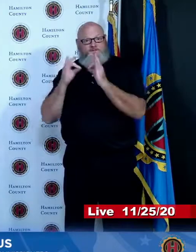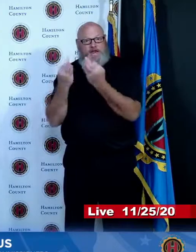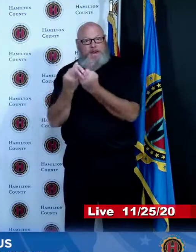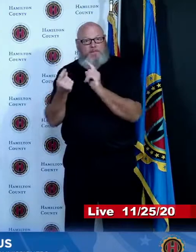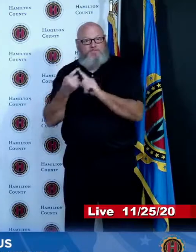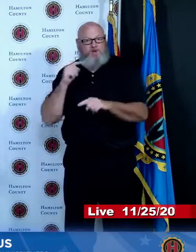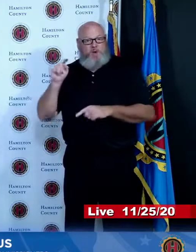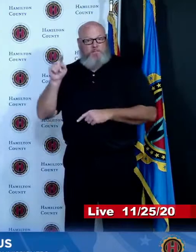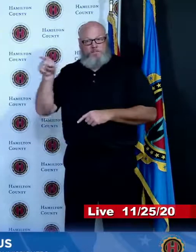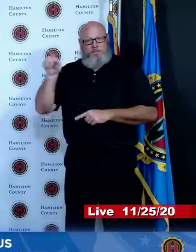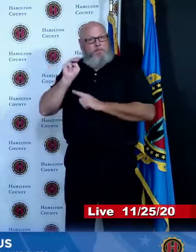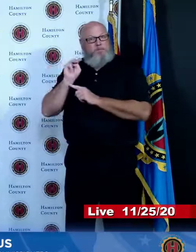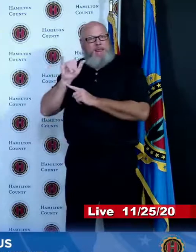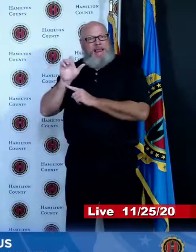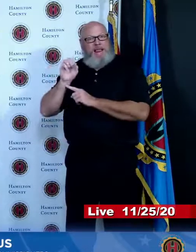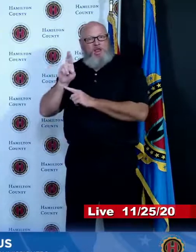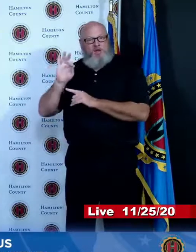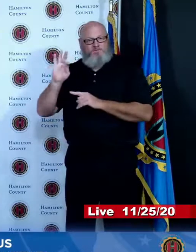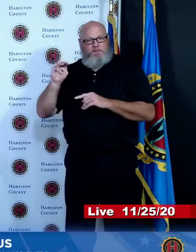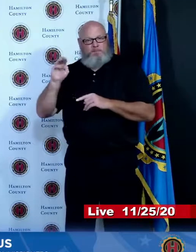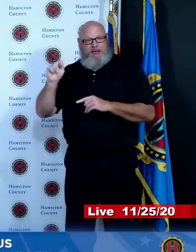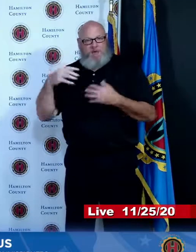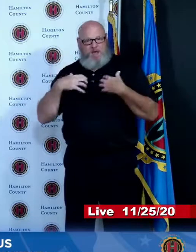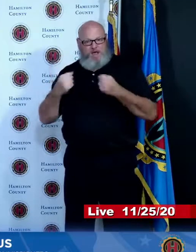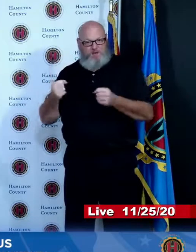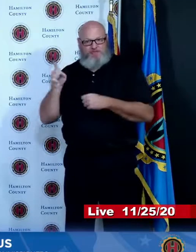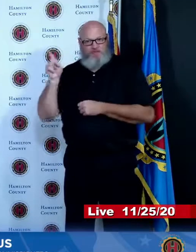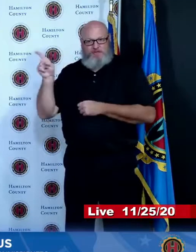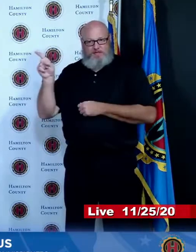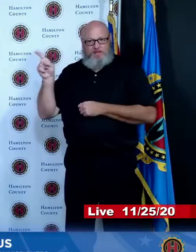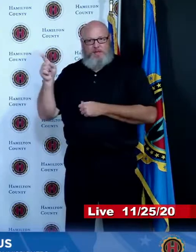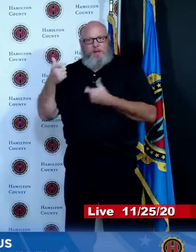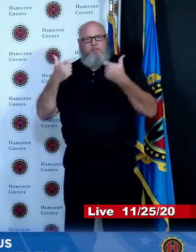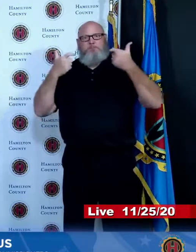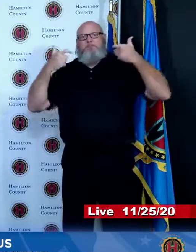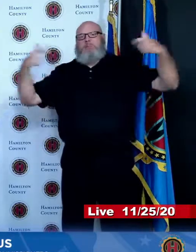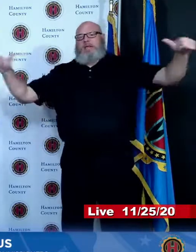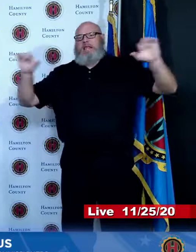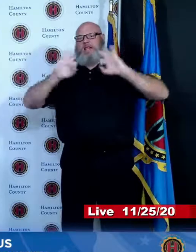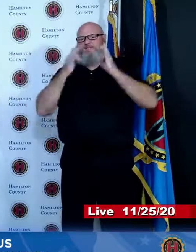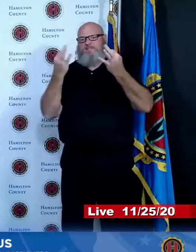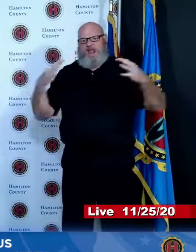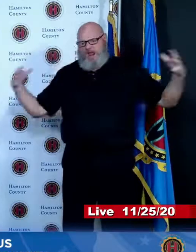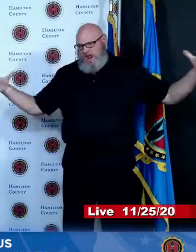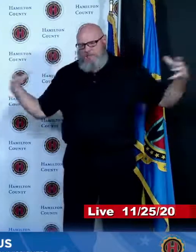we see one another though it disappoints everybody we have decided that it's more important to keep